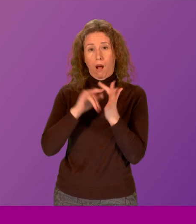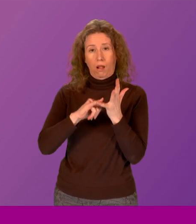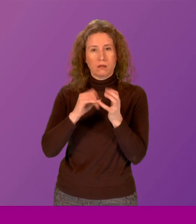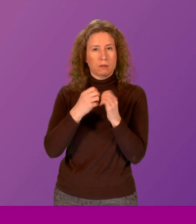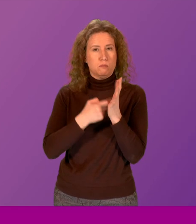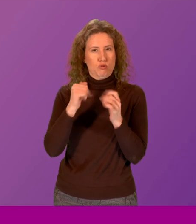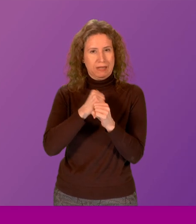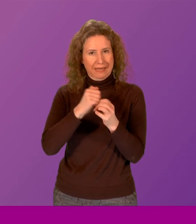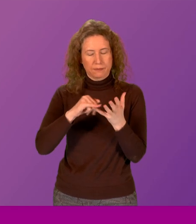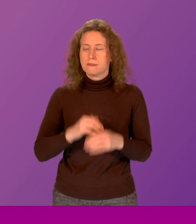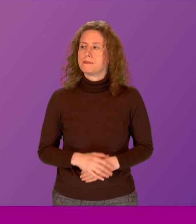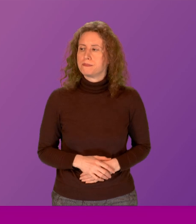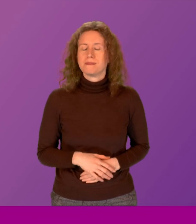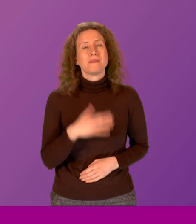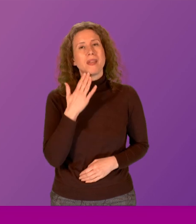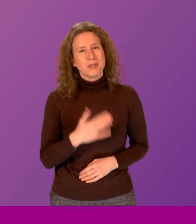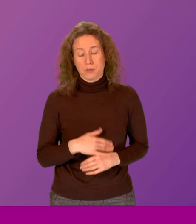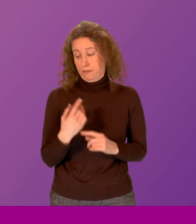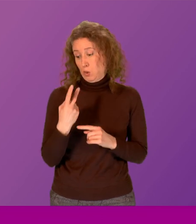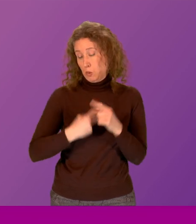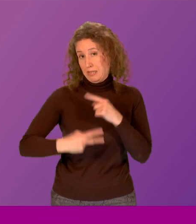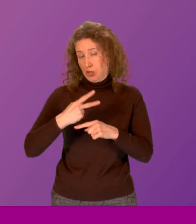Two years ago, in the “Coming Home” report, ministers pledged that,